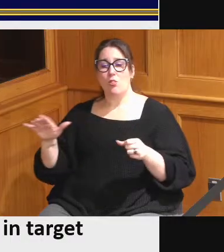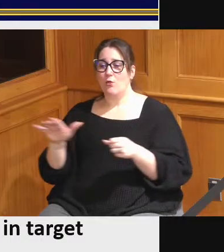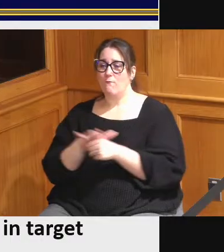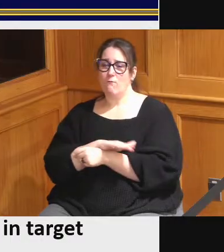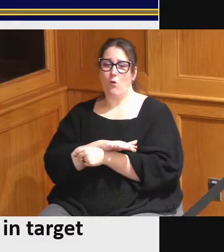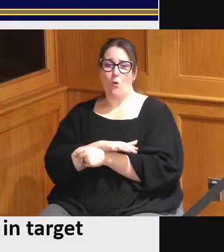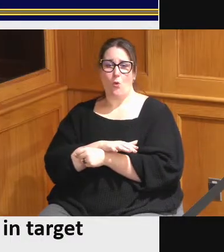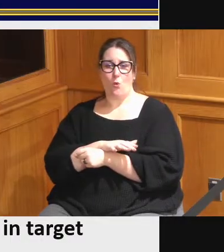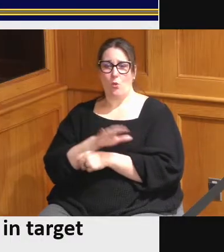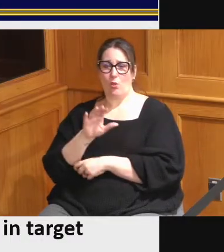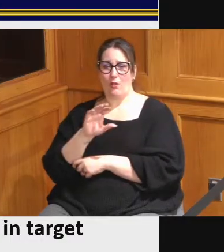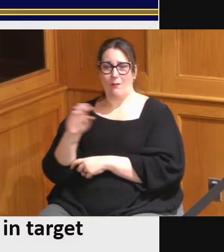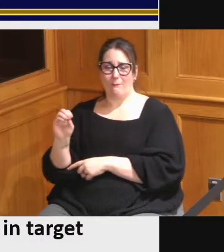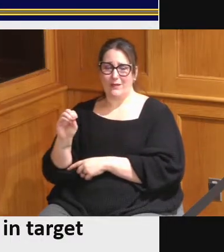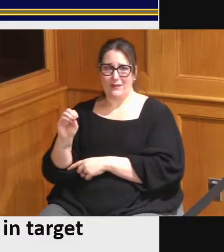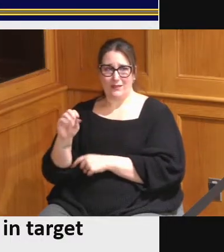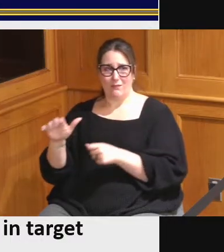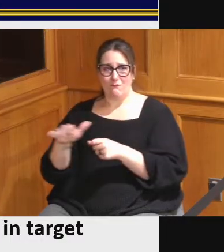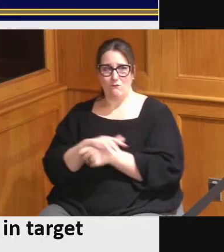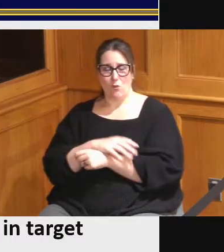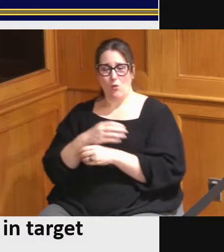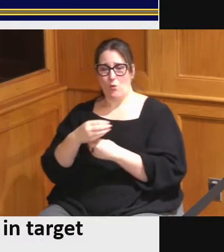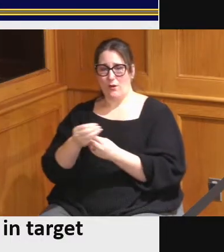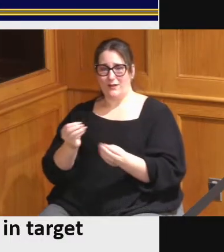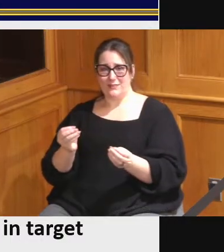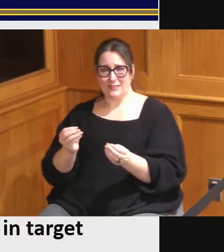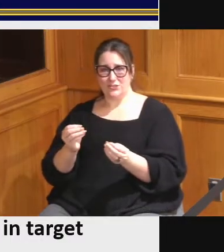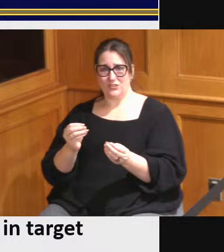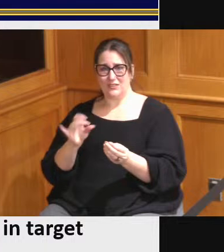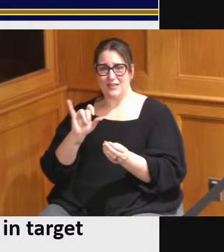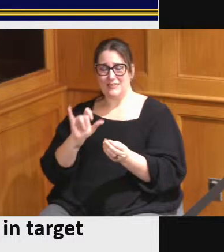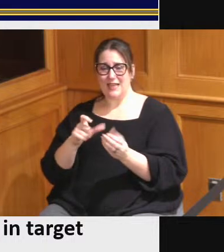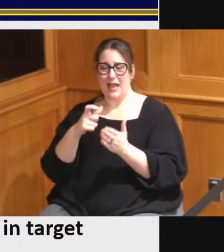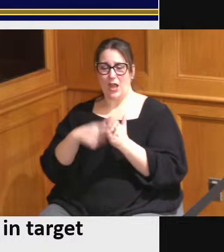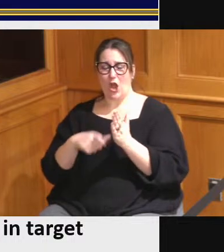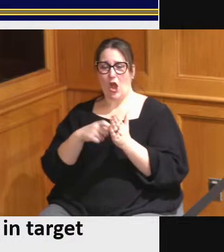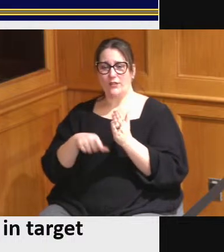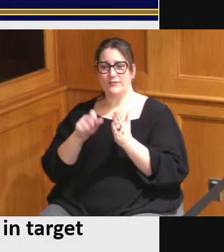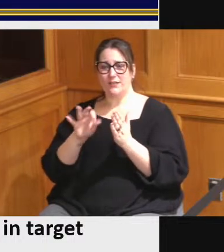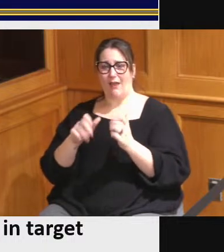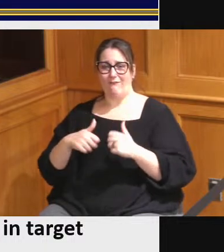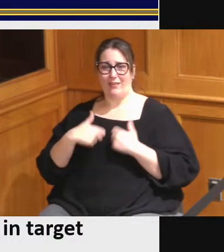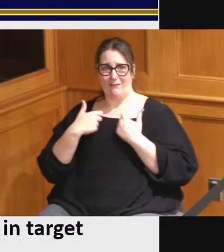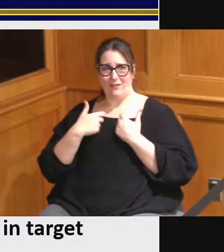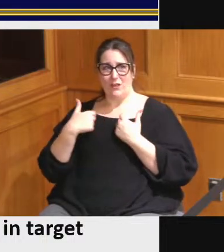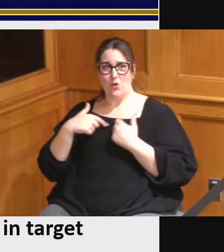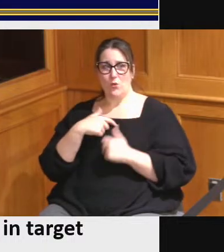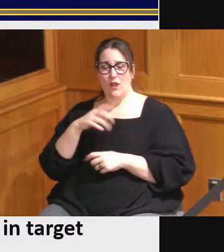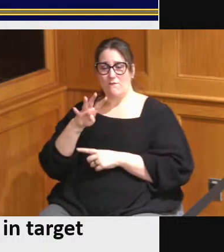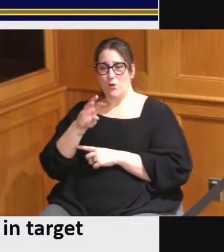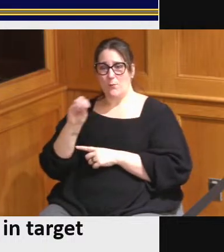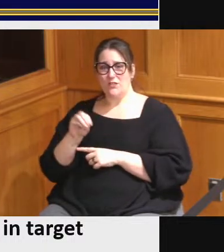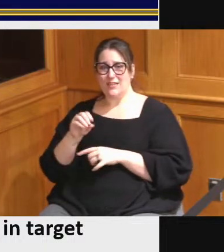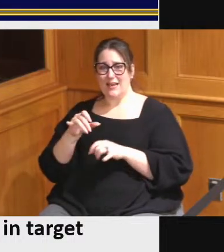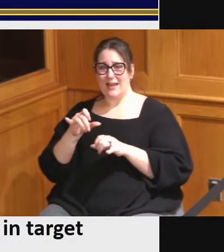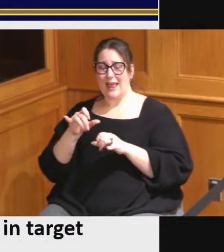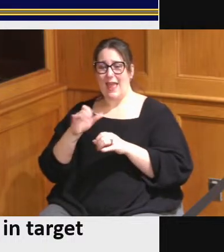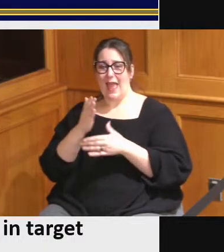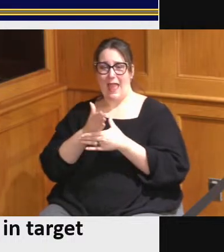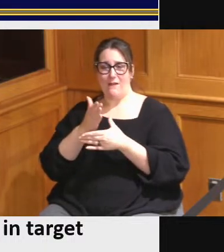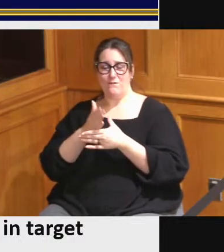number up every time is this cost of living. And we are at a 4% average across the Board for cost